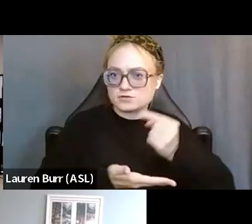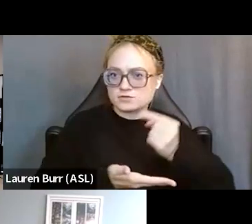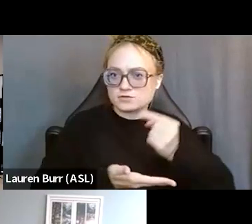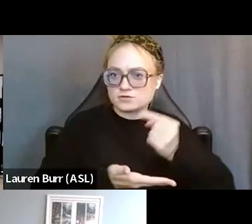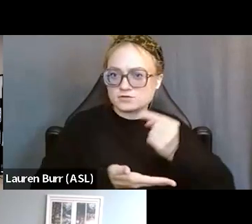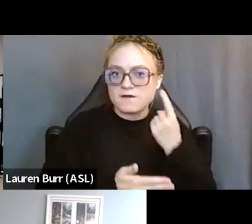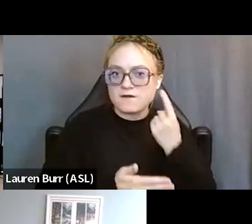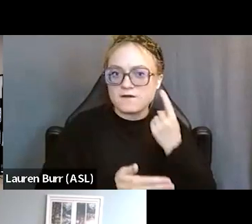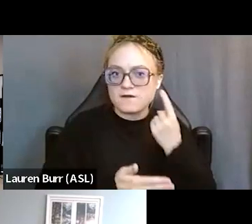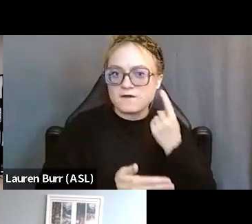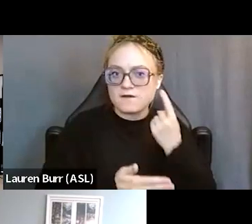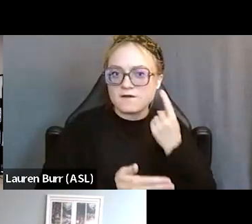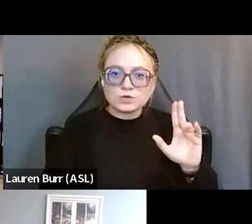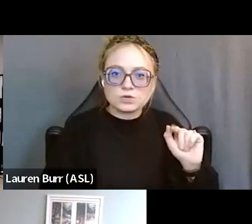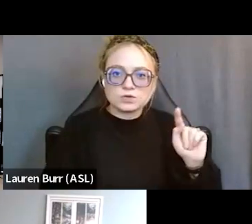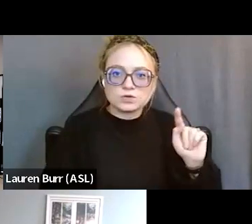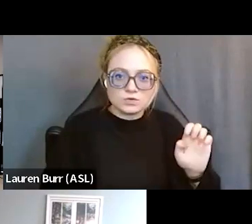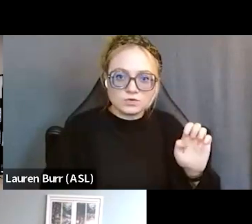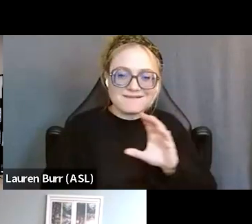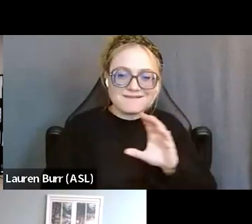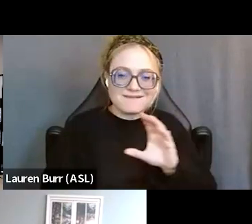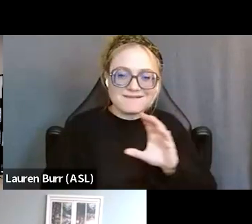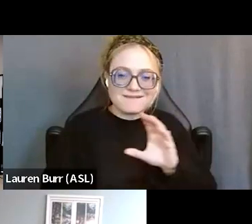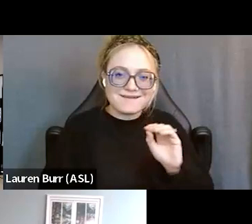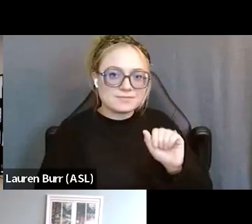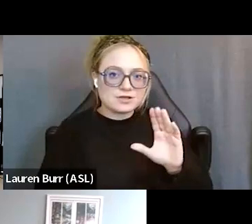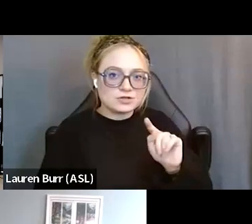and subacute psychosis with or without medication.